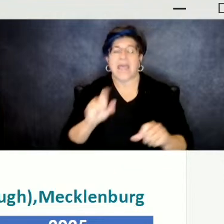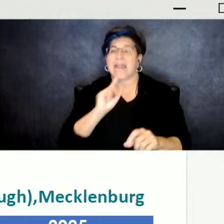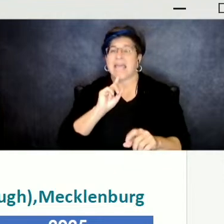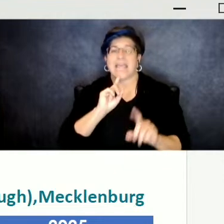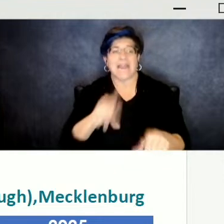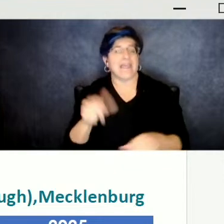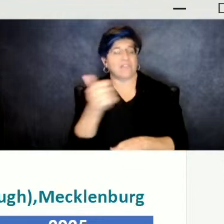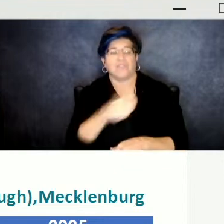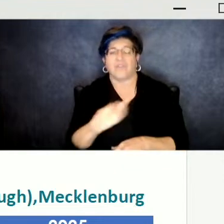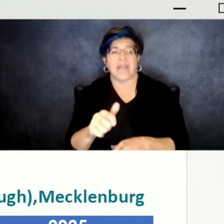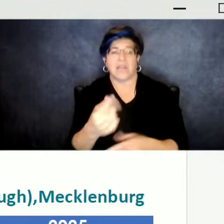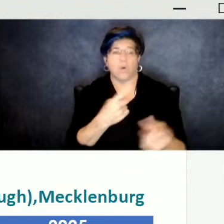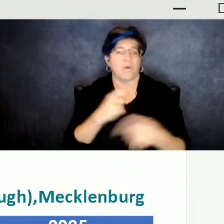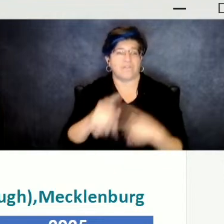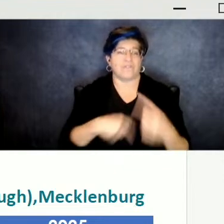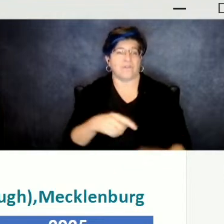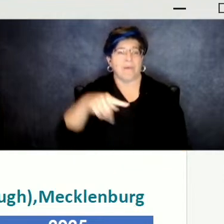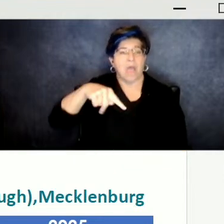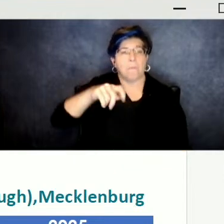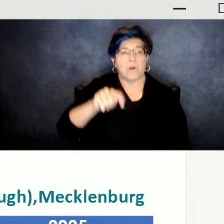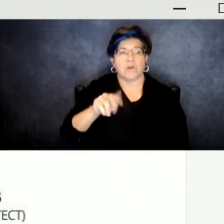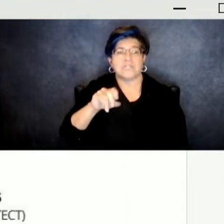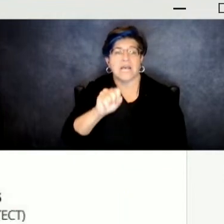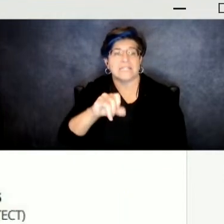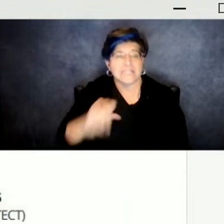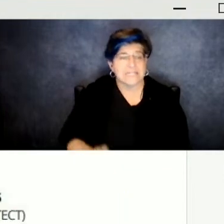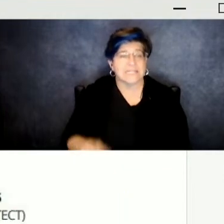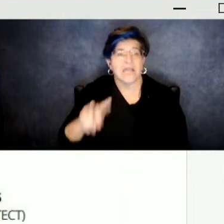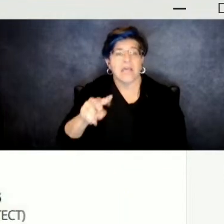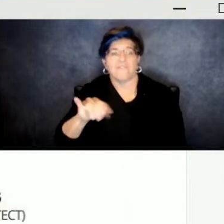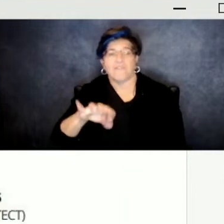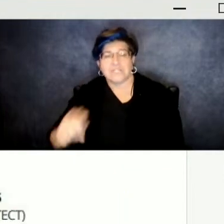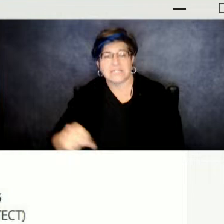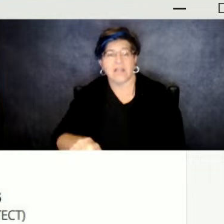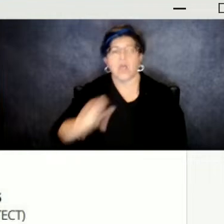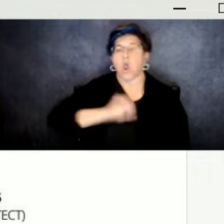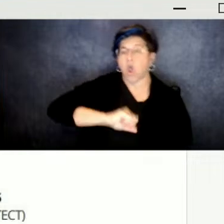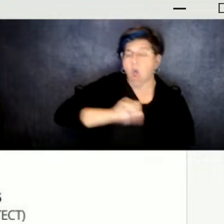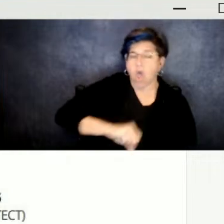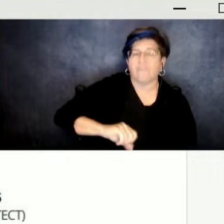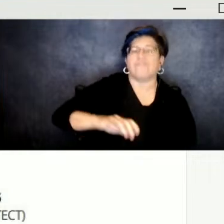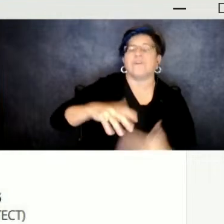HAPPY TO ANSWER ANY MORE QUESTIONS ABOUT MEASLES OR